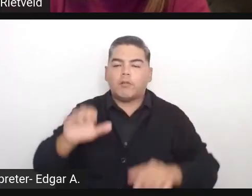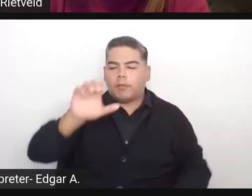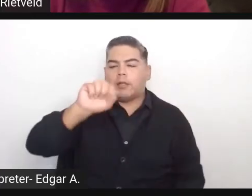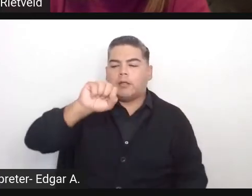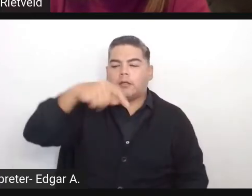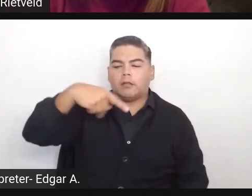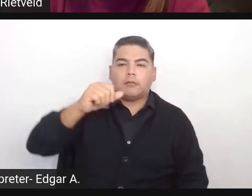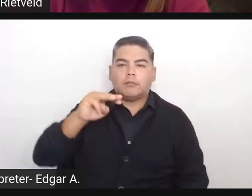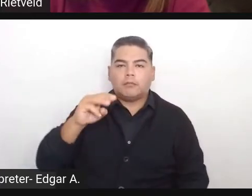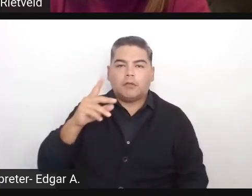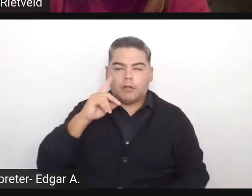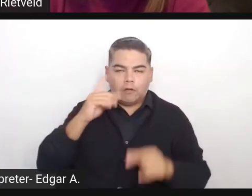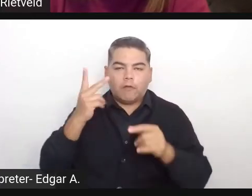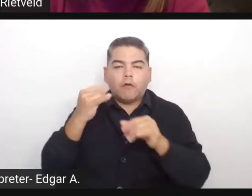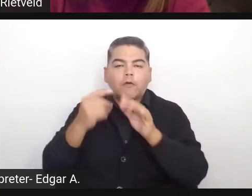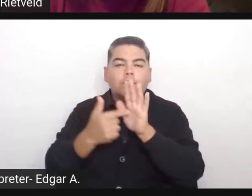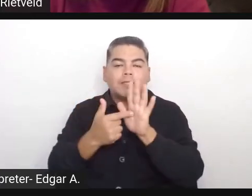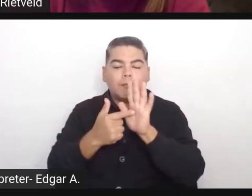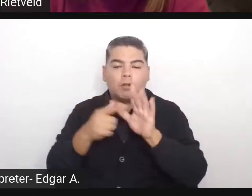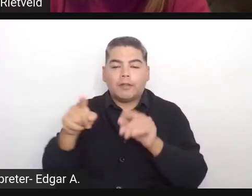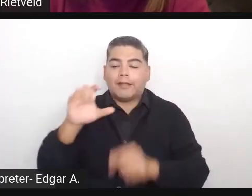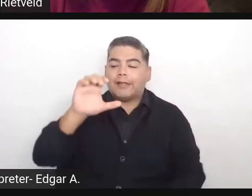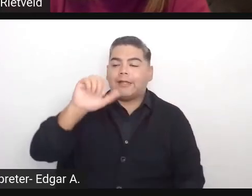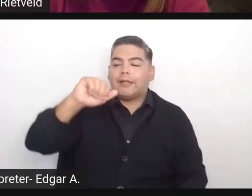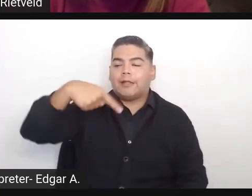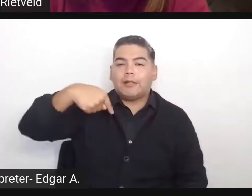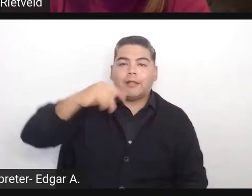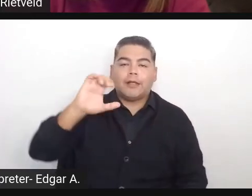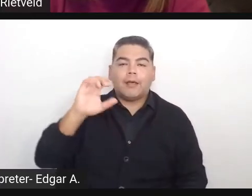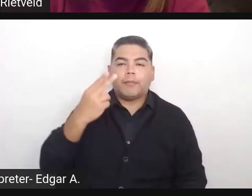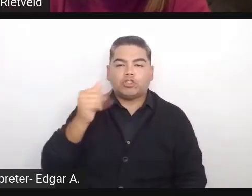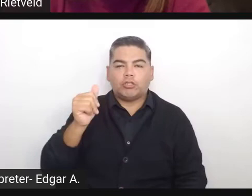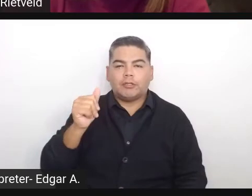Will version 3 solve the issue while still maintaining form accessibility?